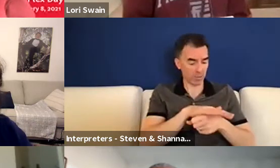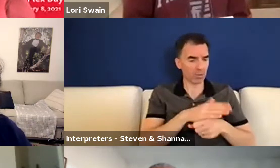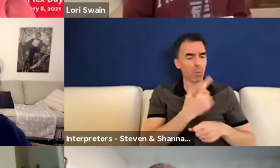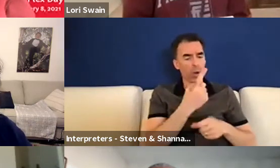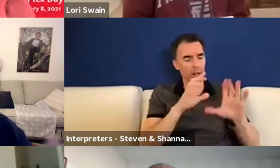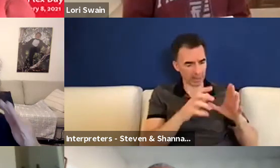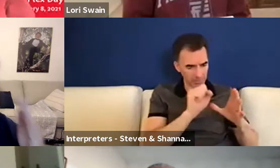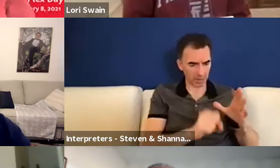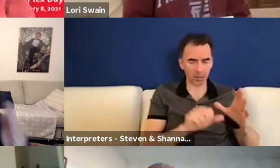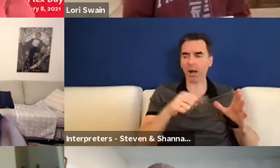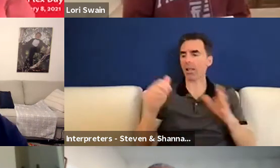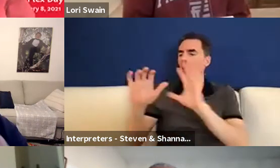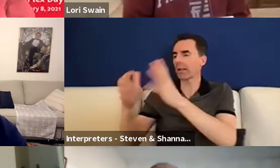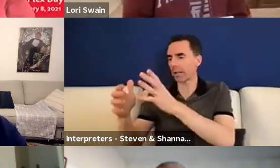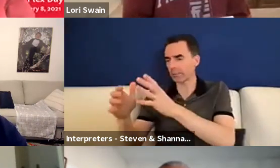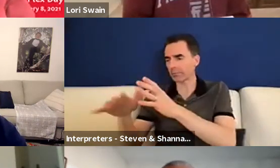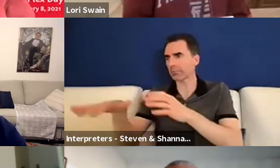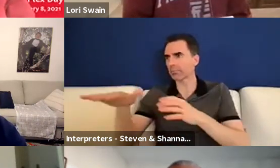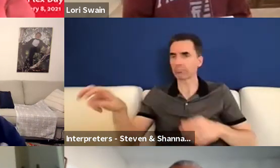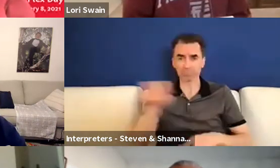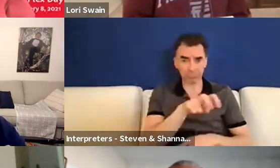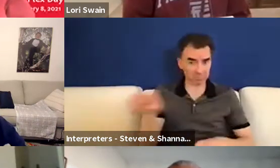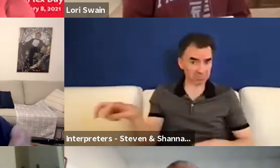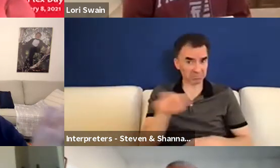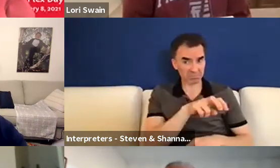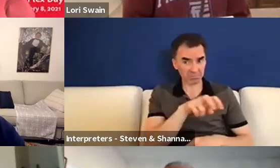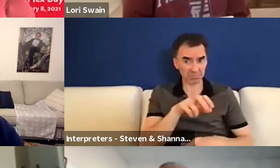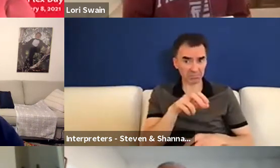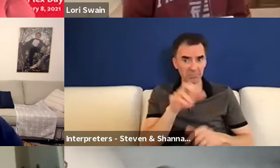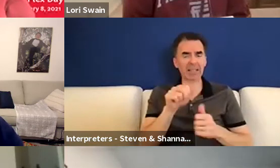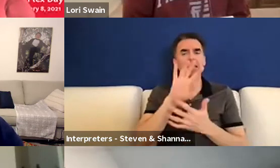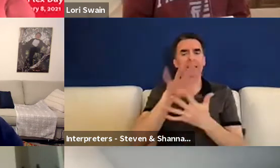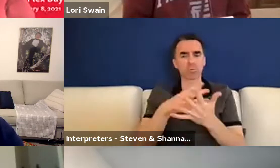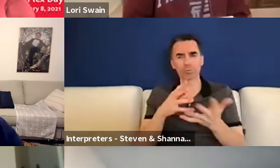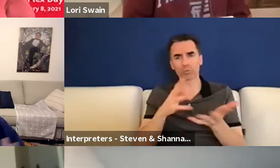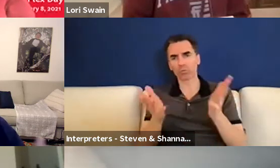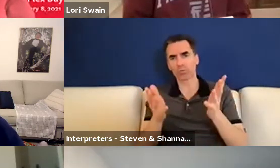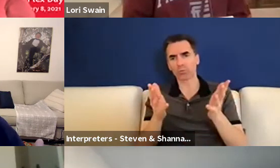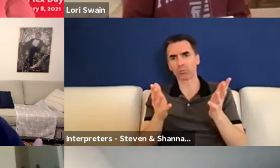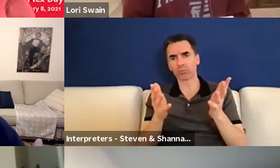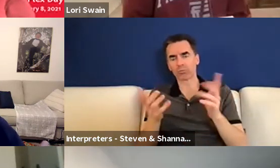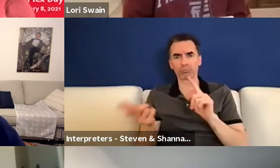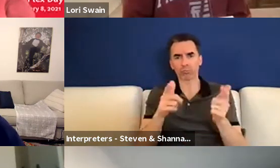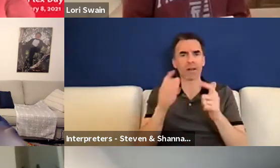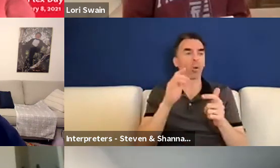another area, so that they're rotating with scheduling as well. And that's where your dean comes in, because you've got to be able